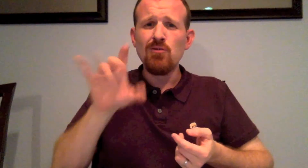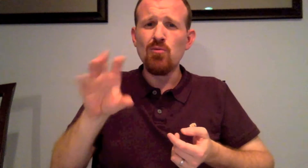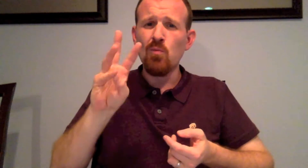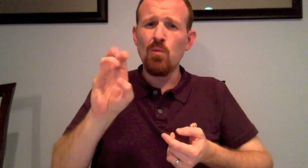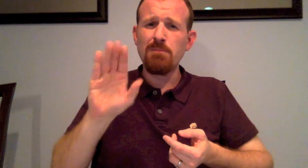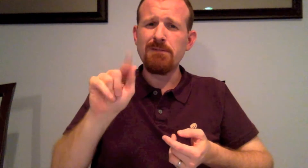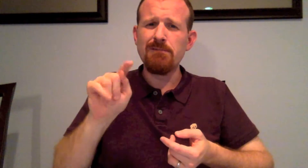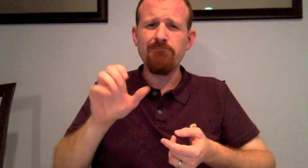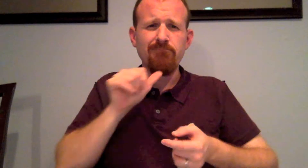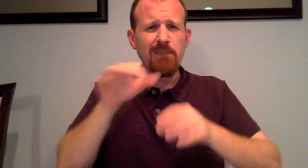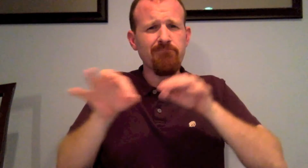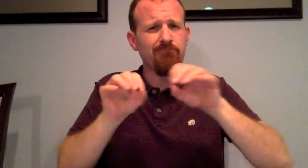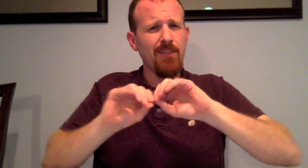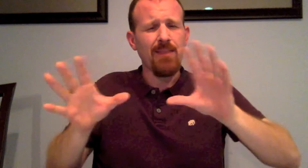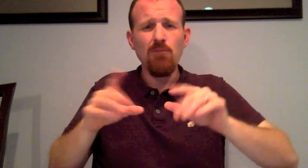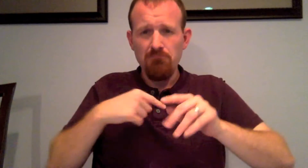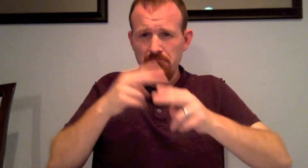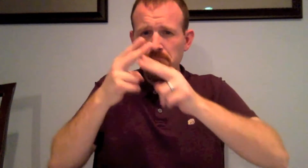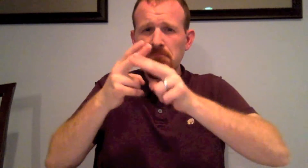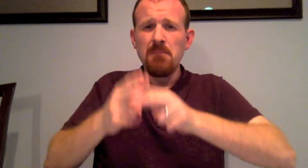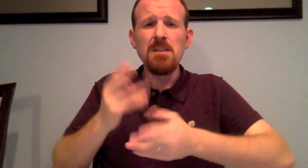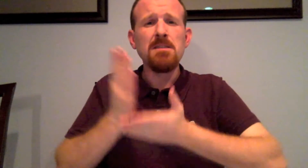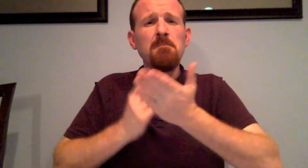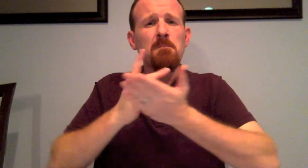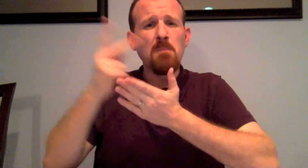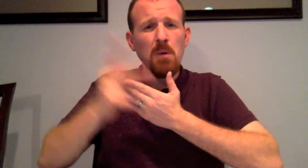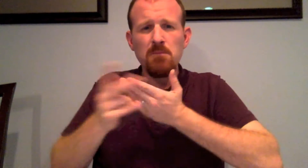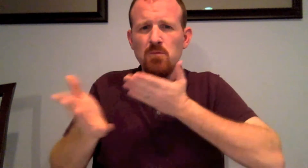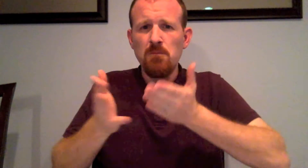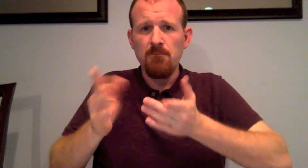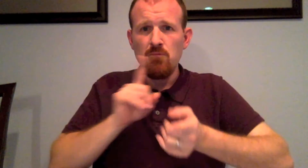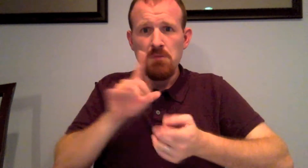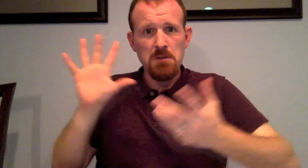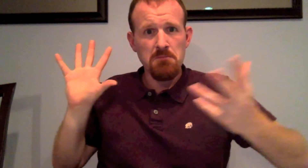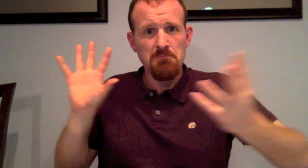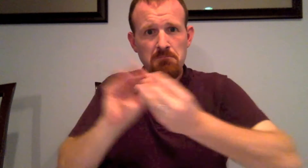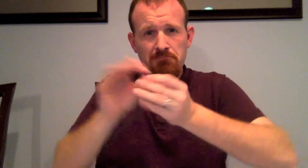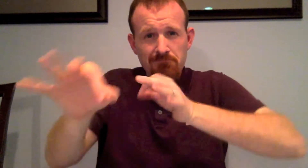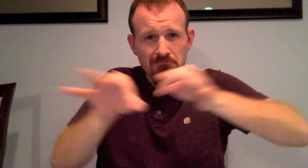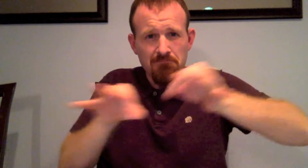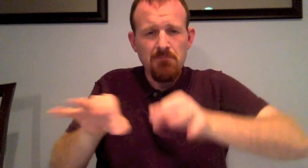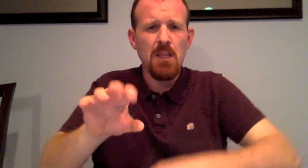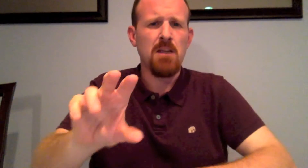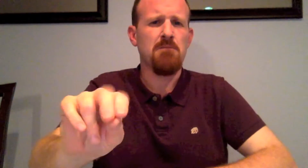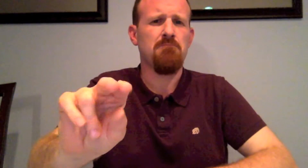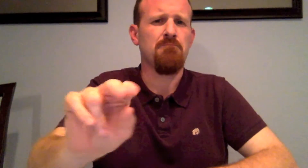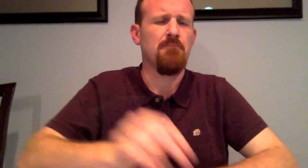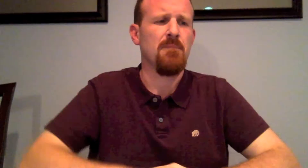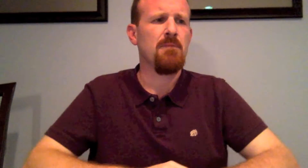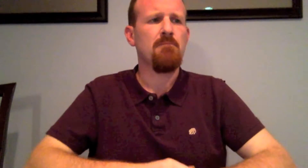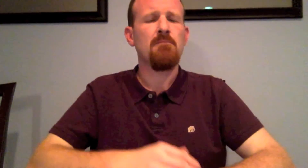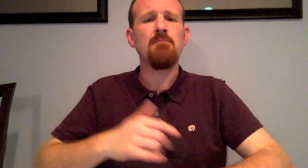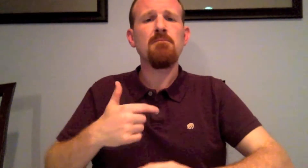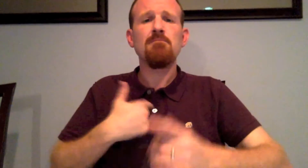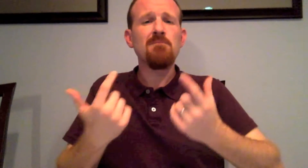IDHHC’s website does not explain clearly what they do even though it does mention some programs and services; yet, it is not cumulative of what they are supposed to do.